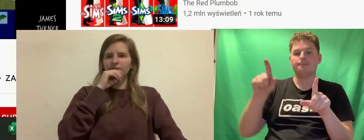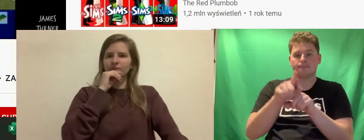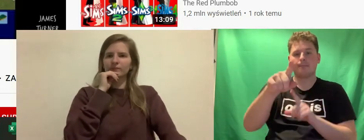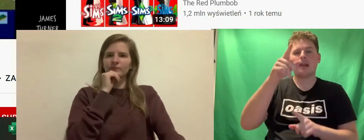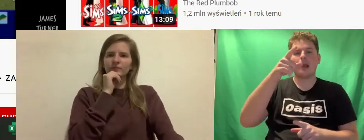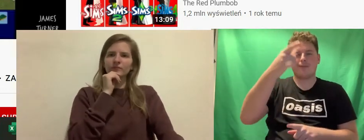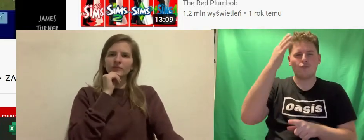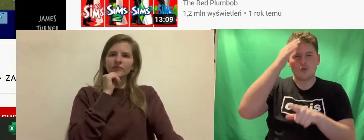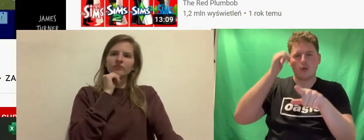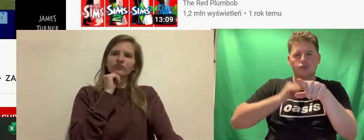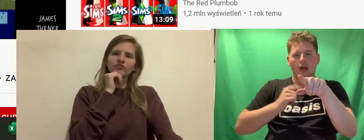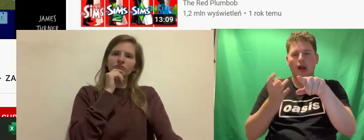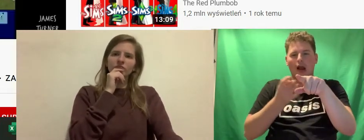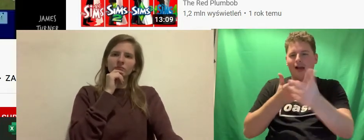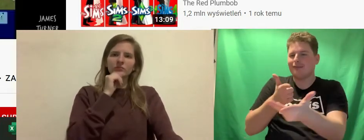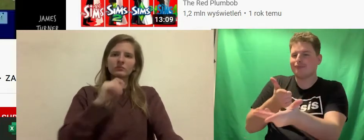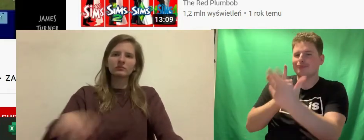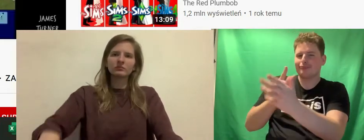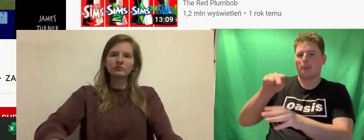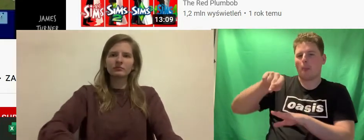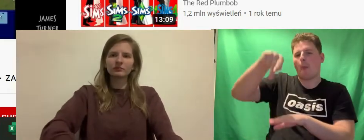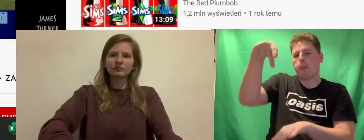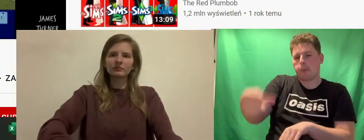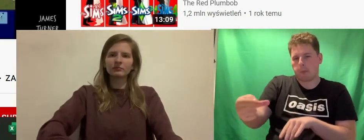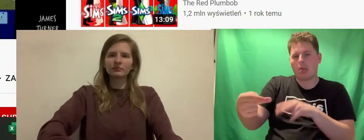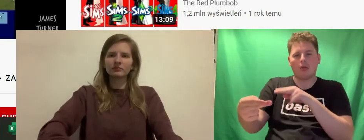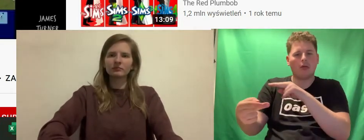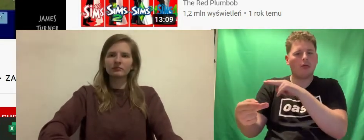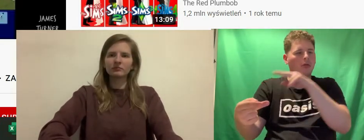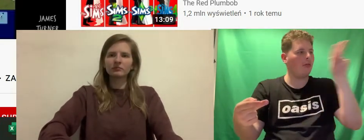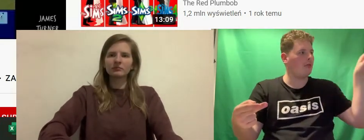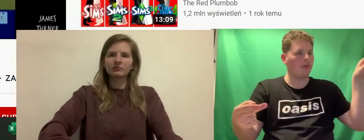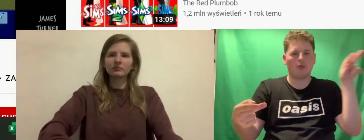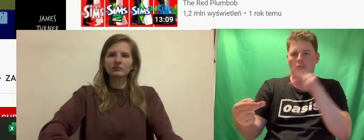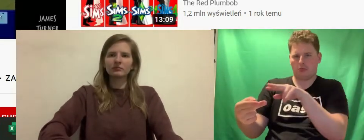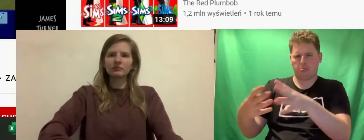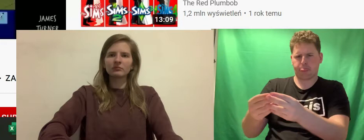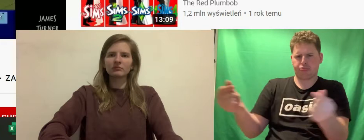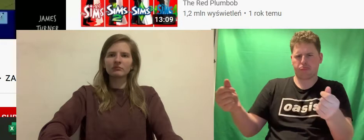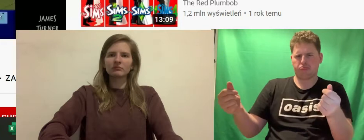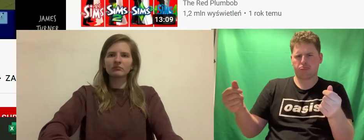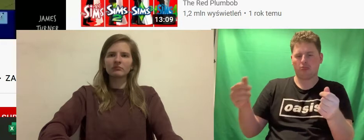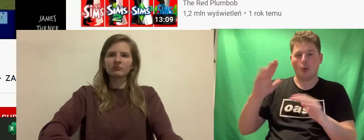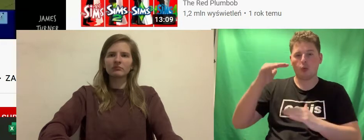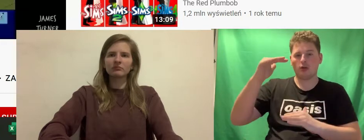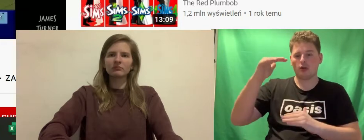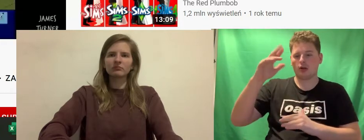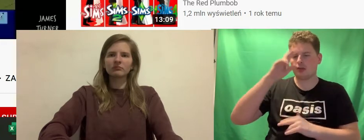A: imagine that you play shooting games, if you killed him, the body is like this ? but how do you look away and check the same places again and the body is gone but the blood is still there right?